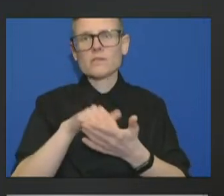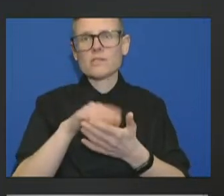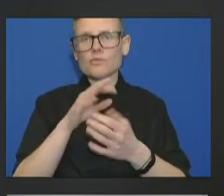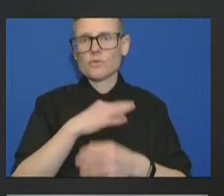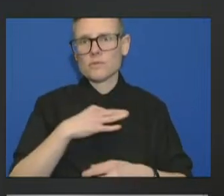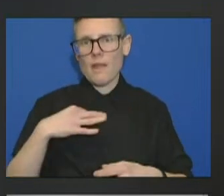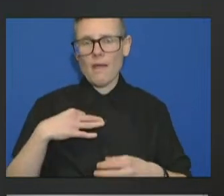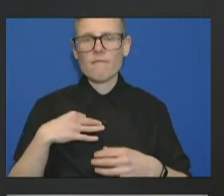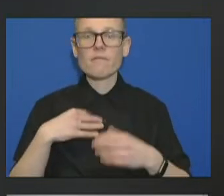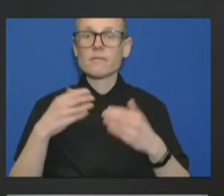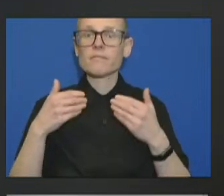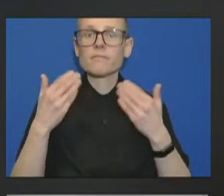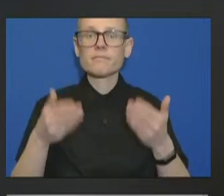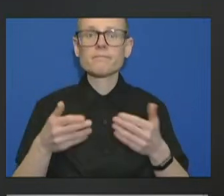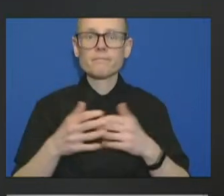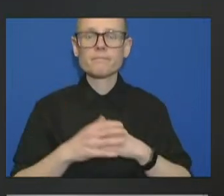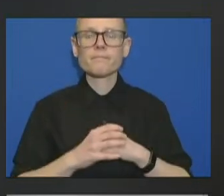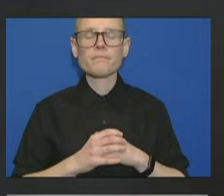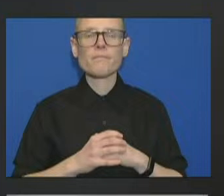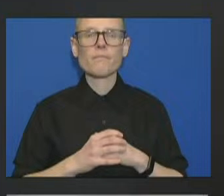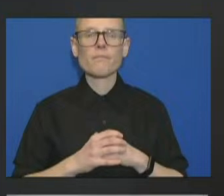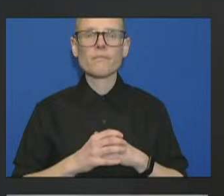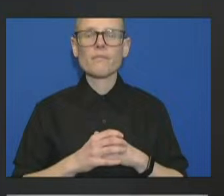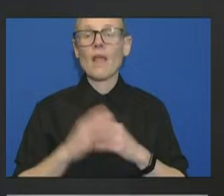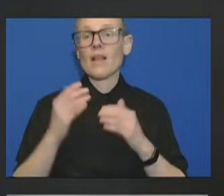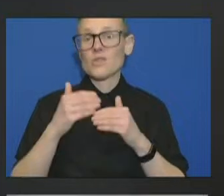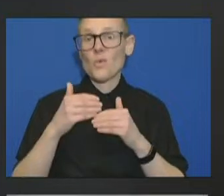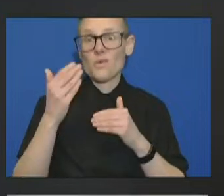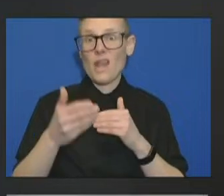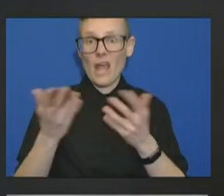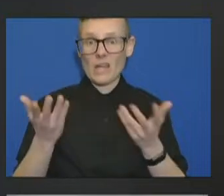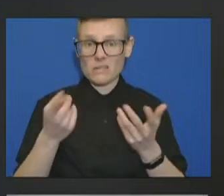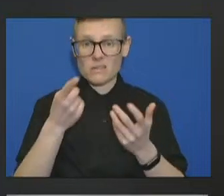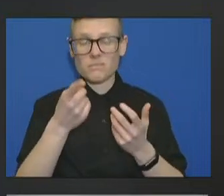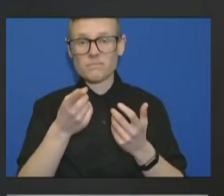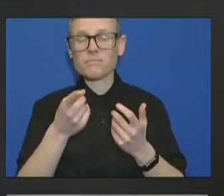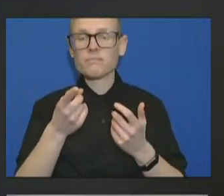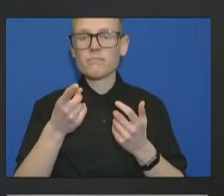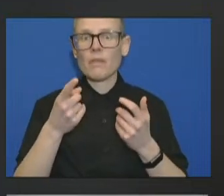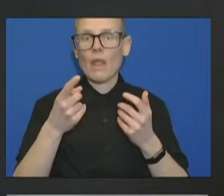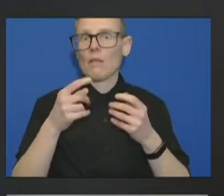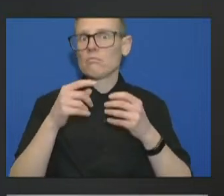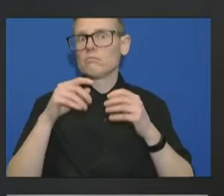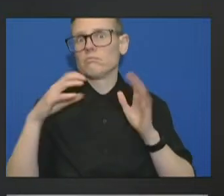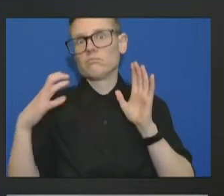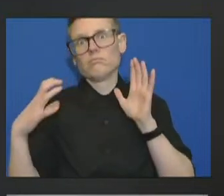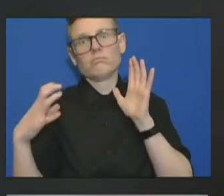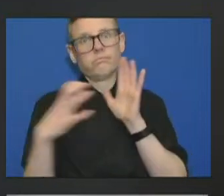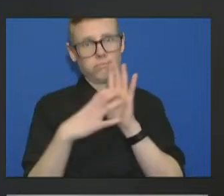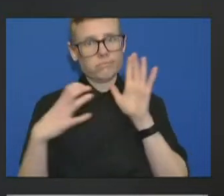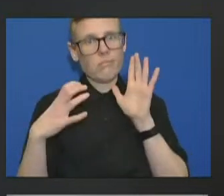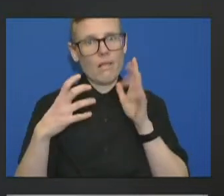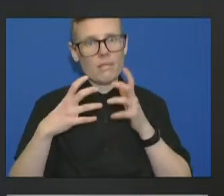of the workloads of our very hard working central staff. Next